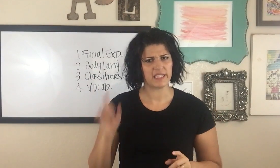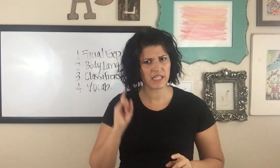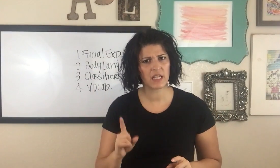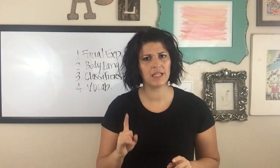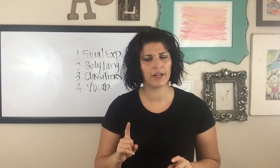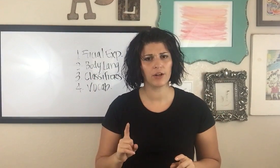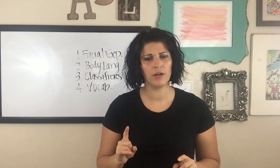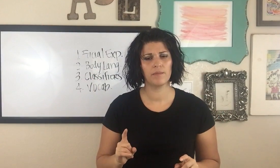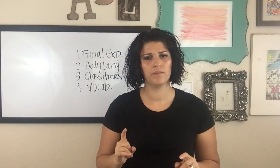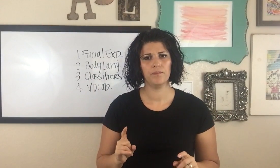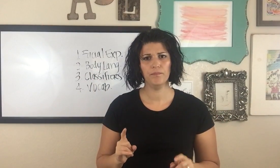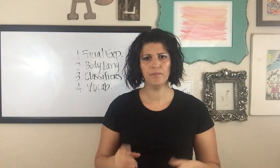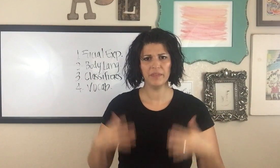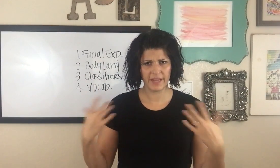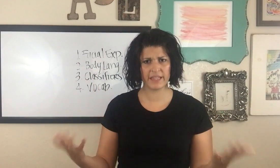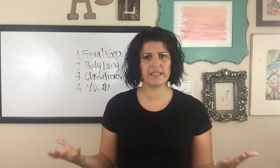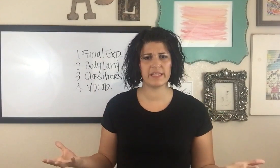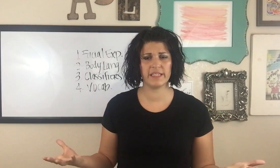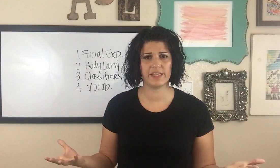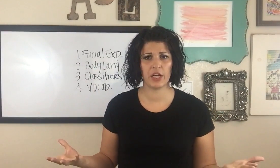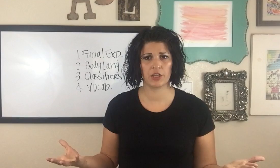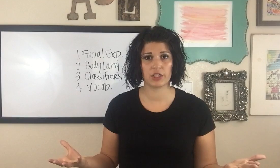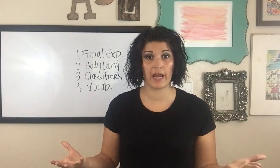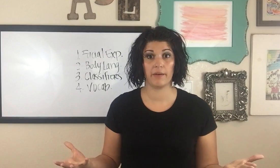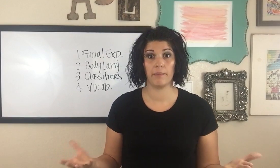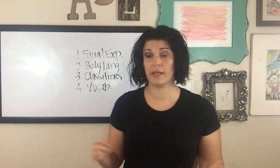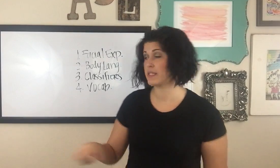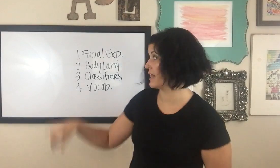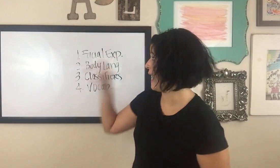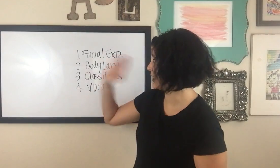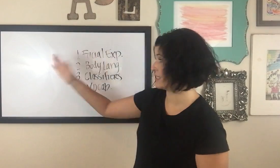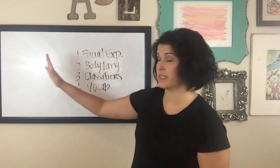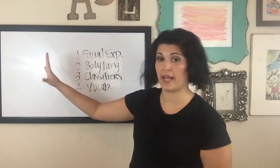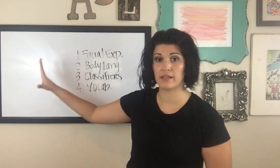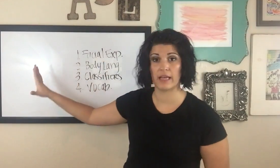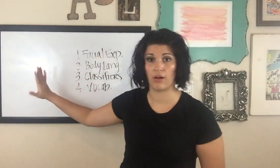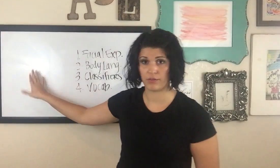is this clear? Is this easy to understand? Because that is ASL.